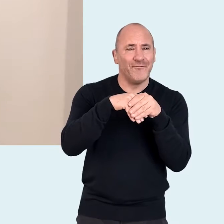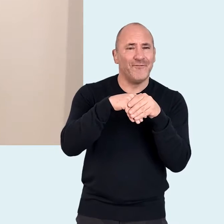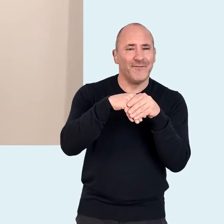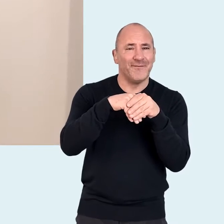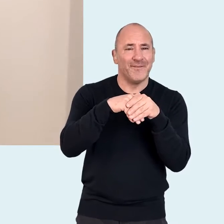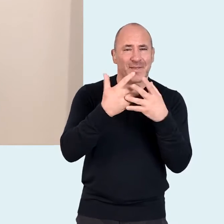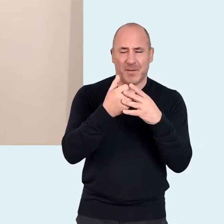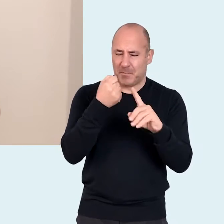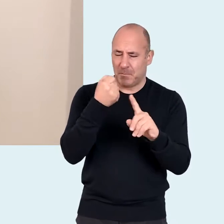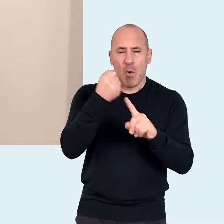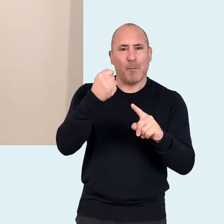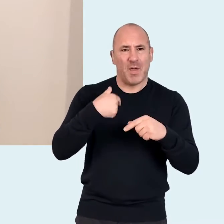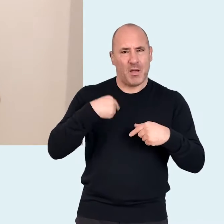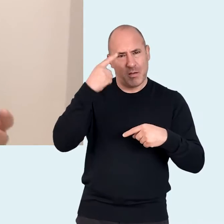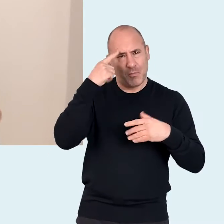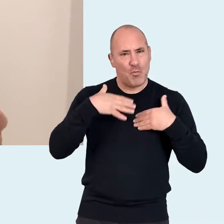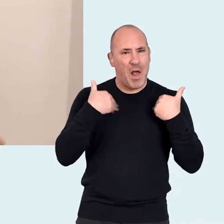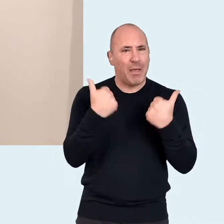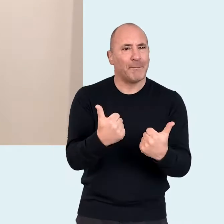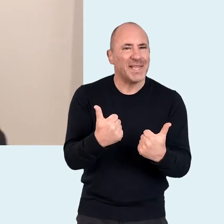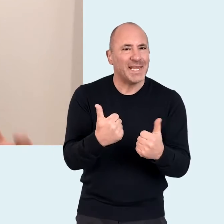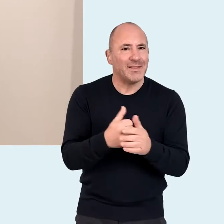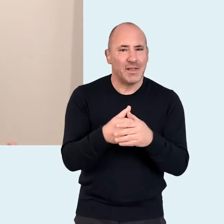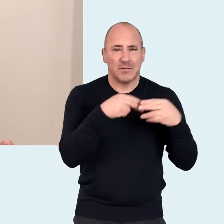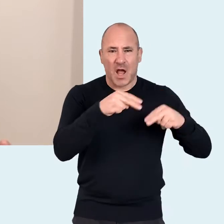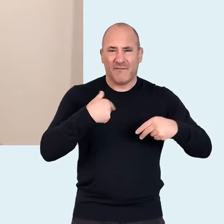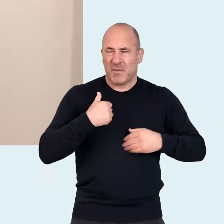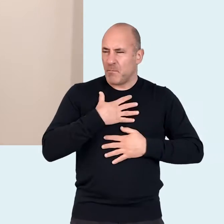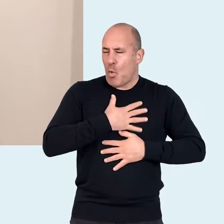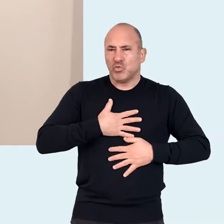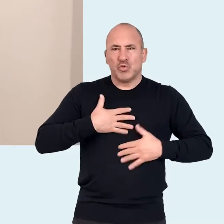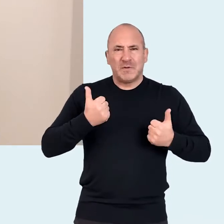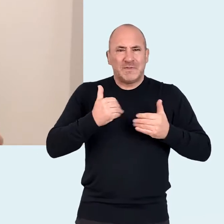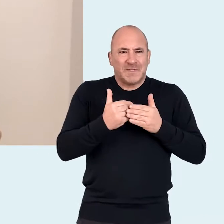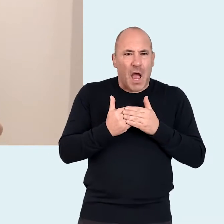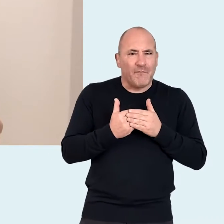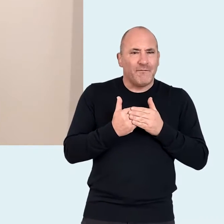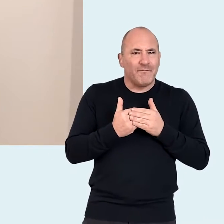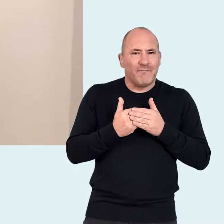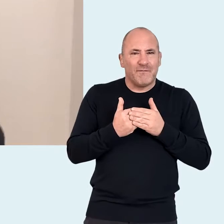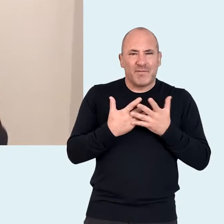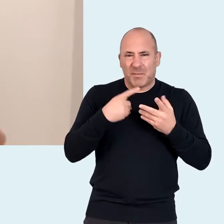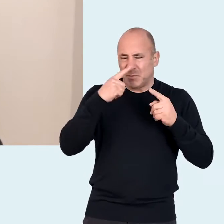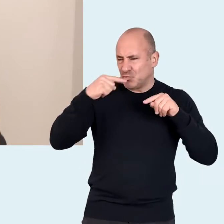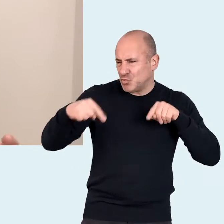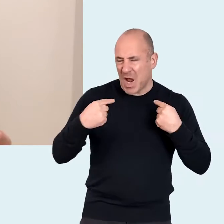practice and how it impacts on our well-being, and that when dancers feel emotionally safe,